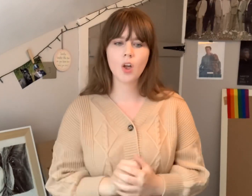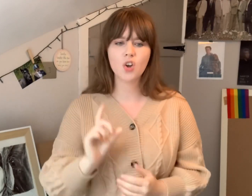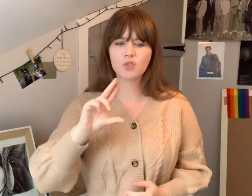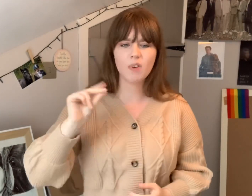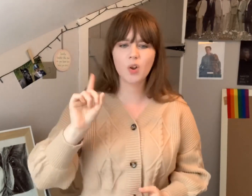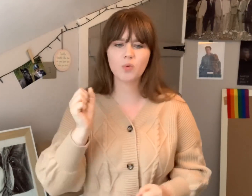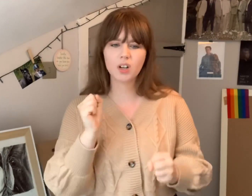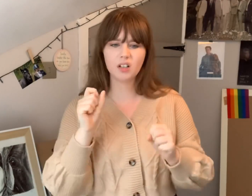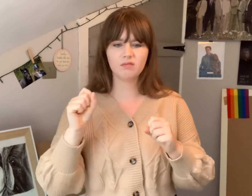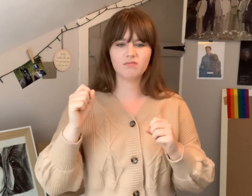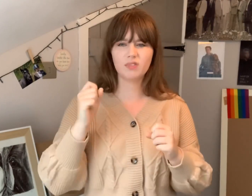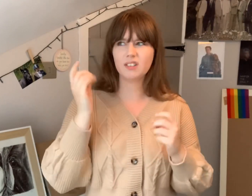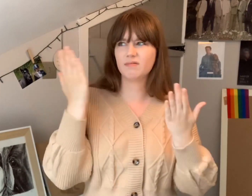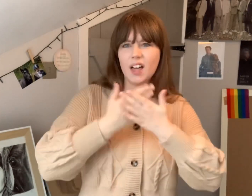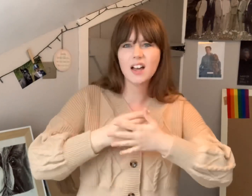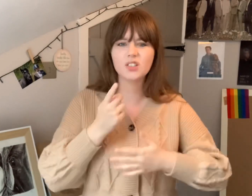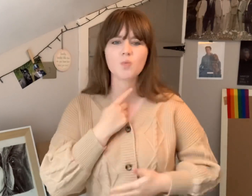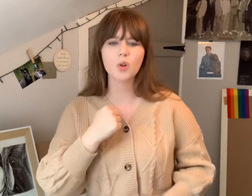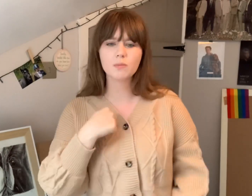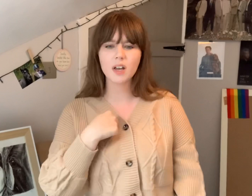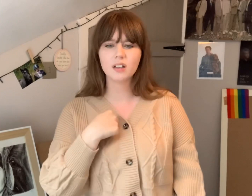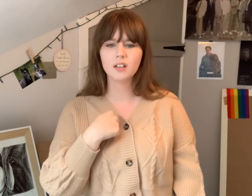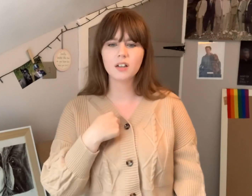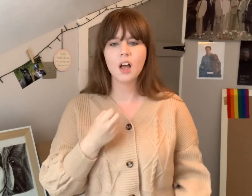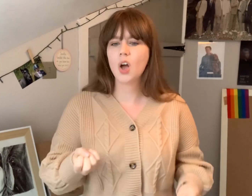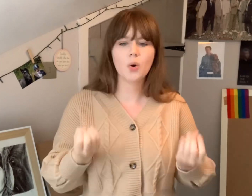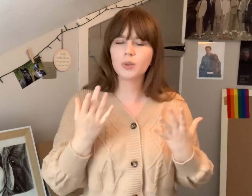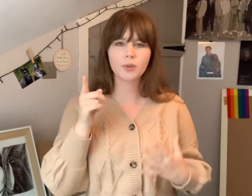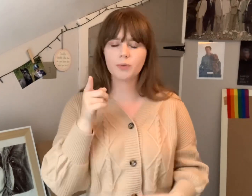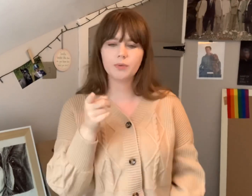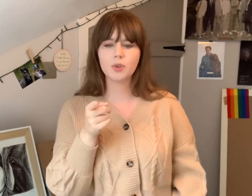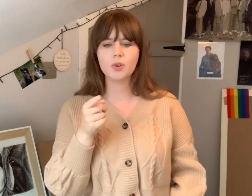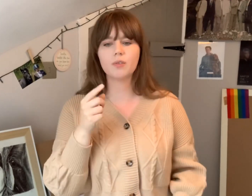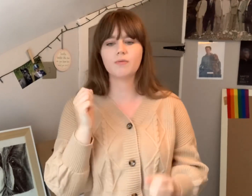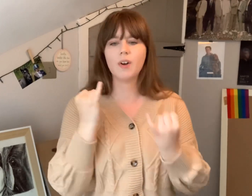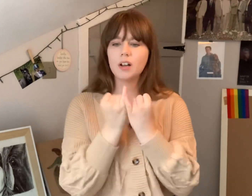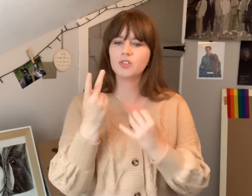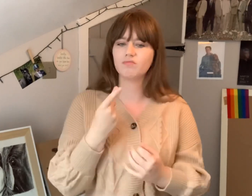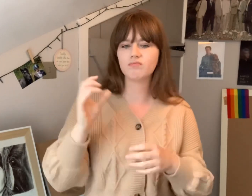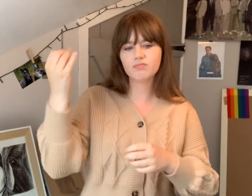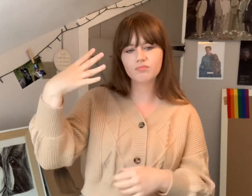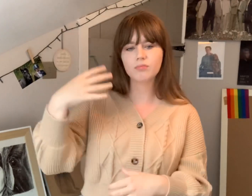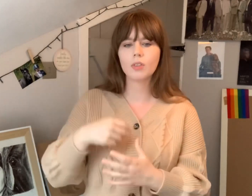No matter what kind of nights swallows me I won't give up. For you fight, we'll shine